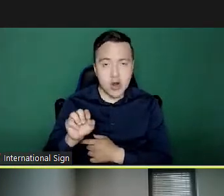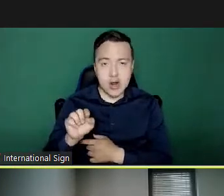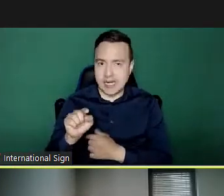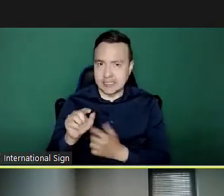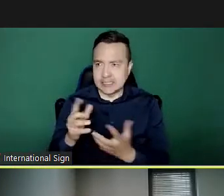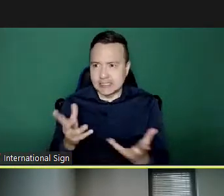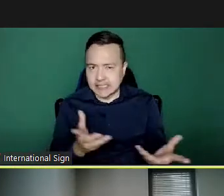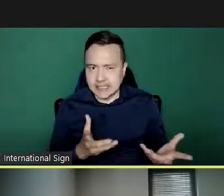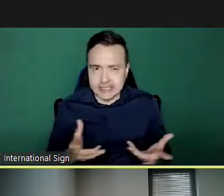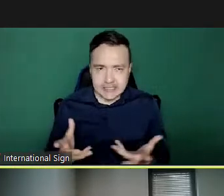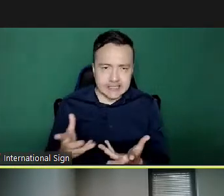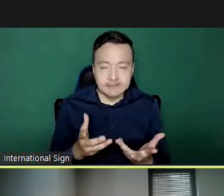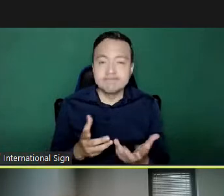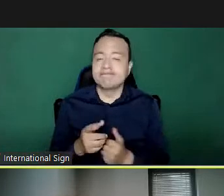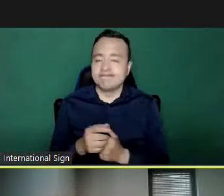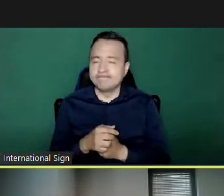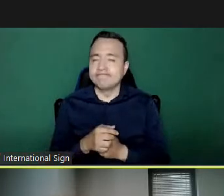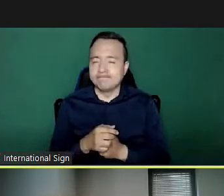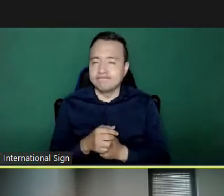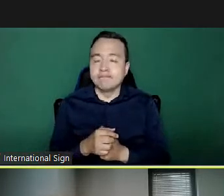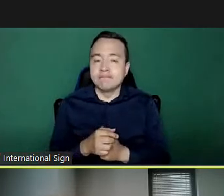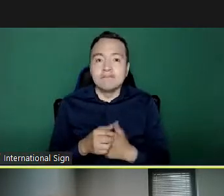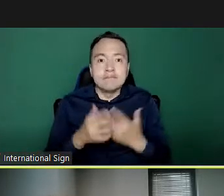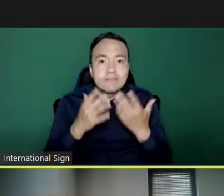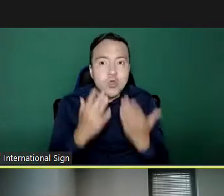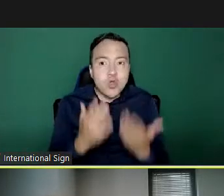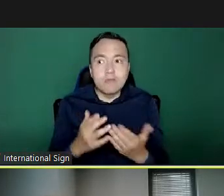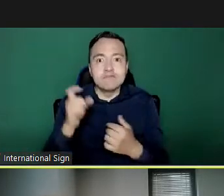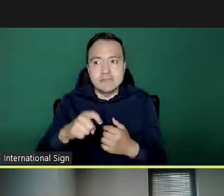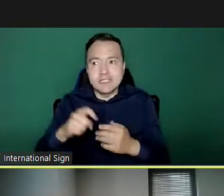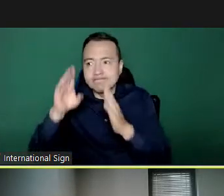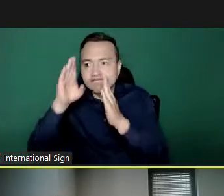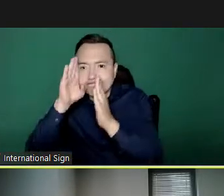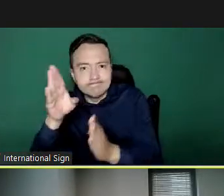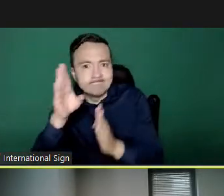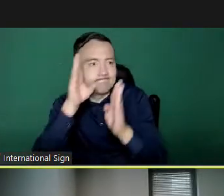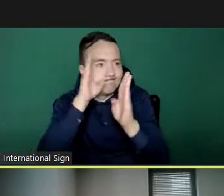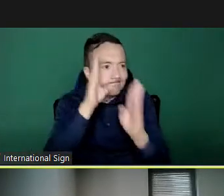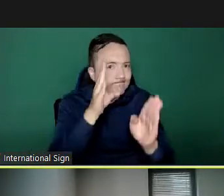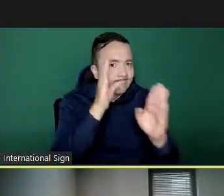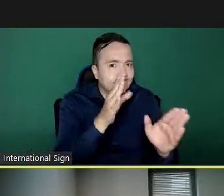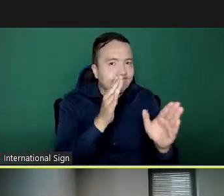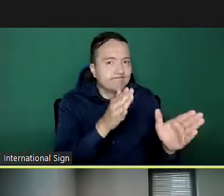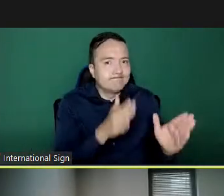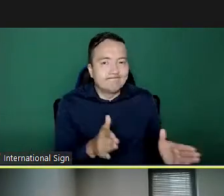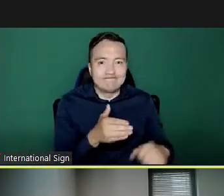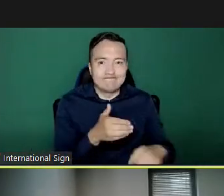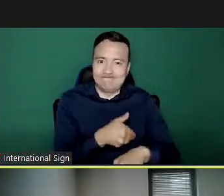Next slide, please. So what are we learning from the pandemic?